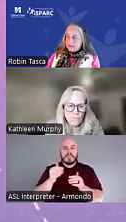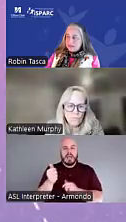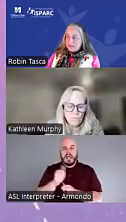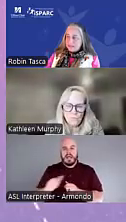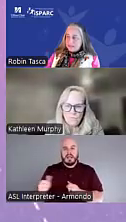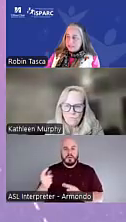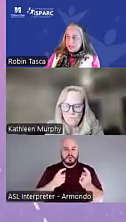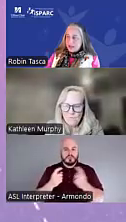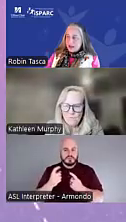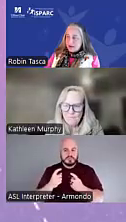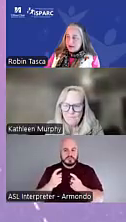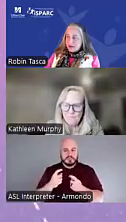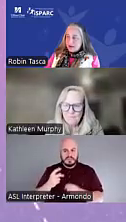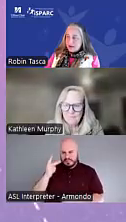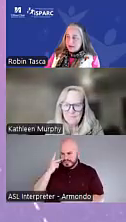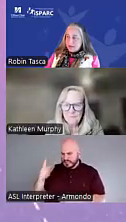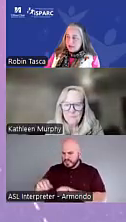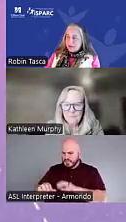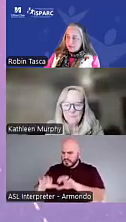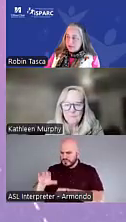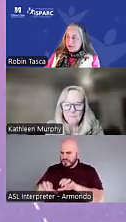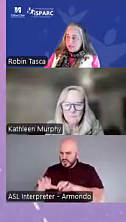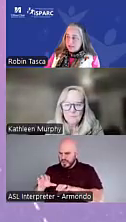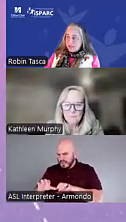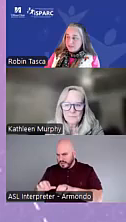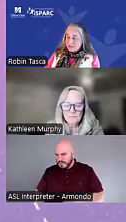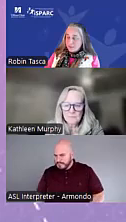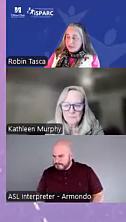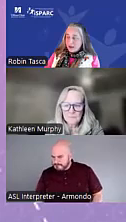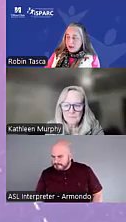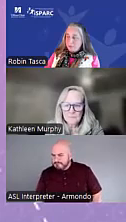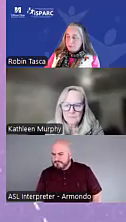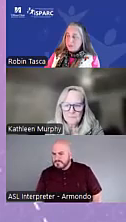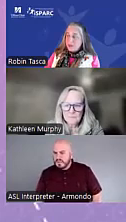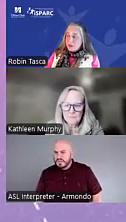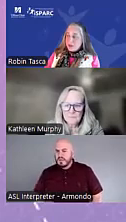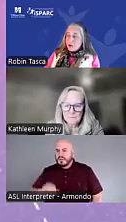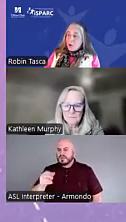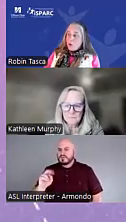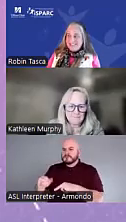I see in the chat that John Cramer-- that's a good question.